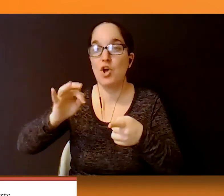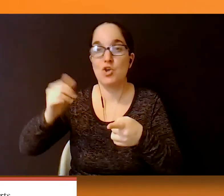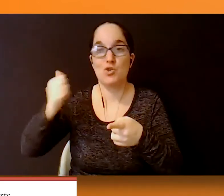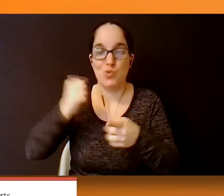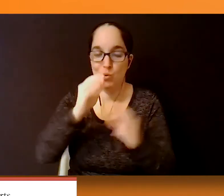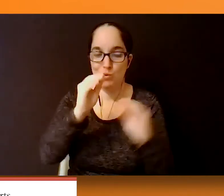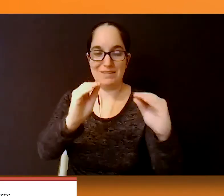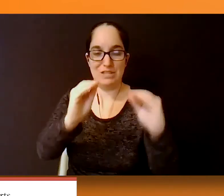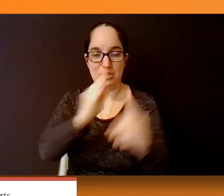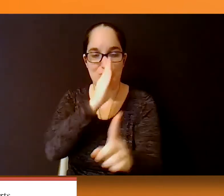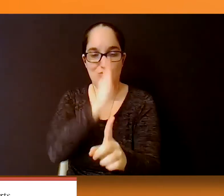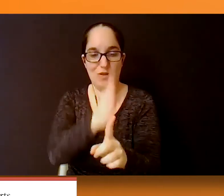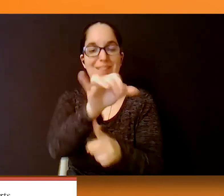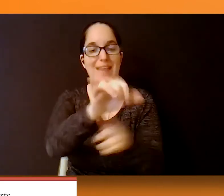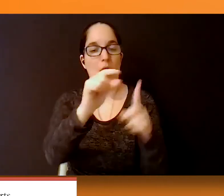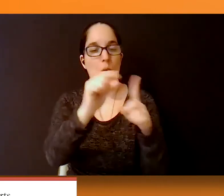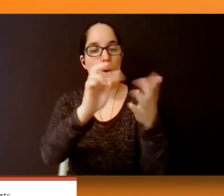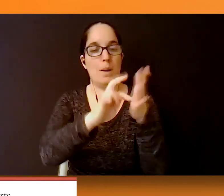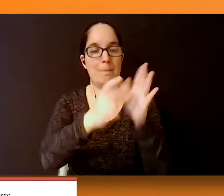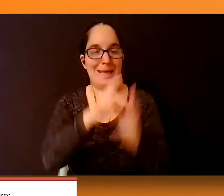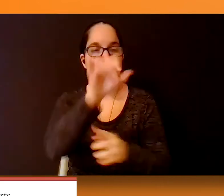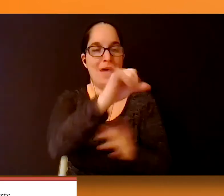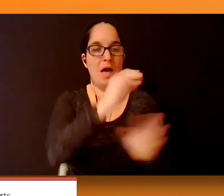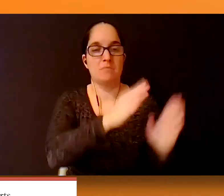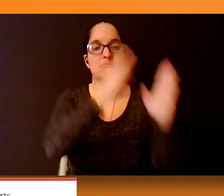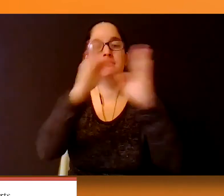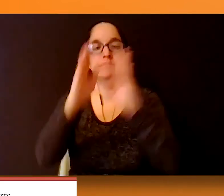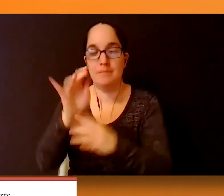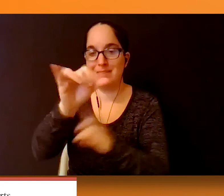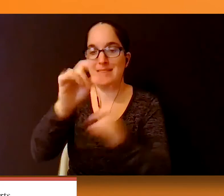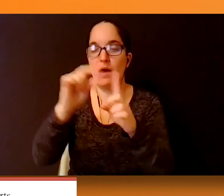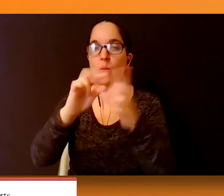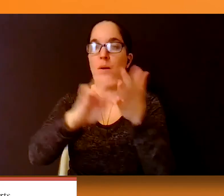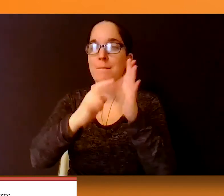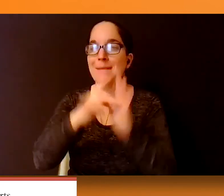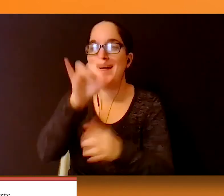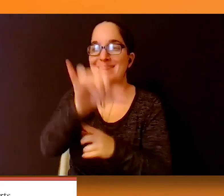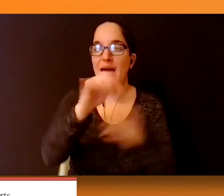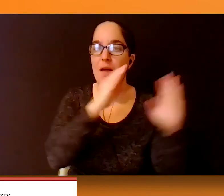teaching directly what each word means, so, they can start to...